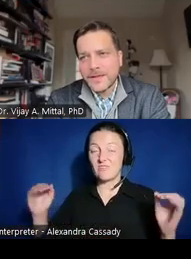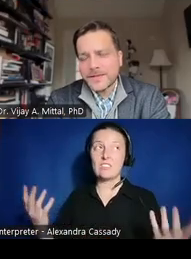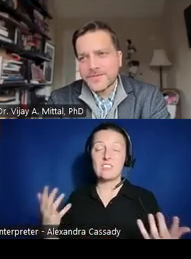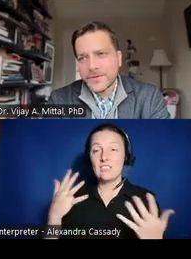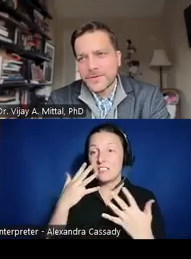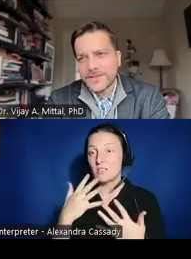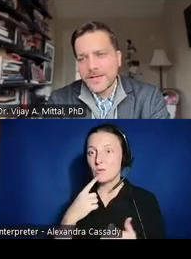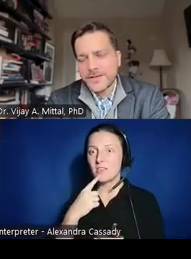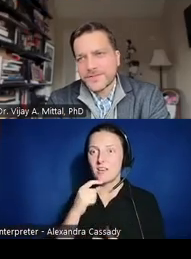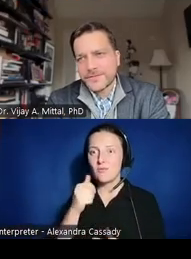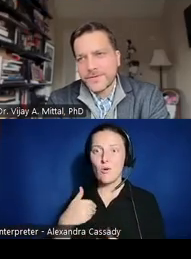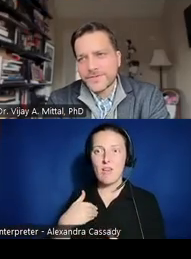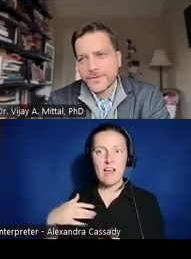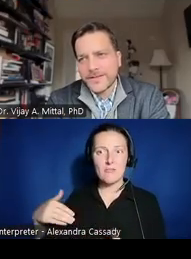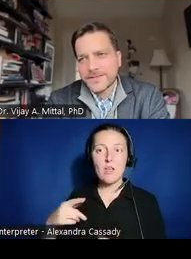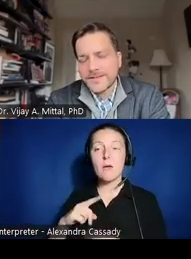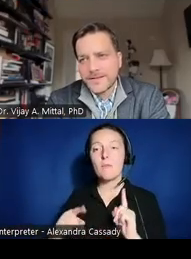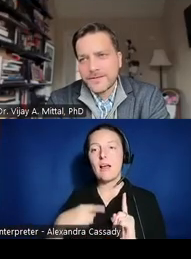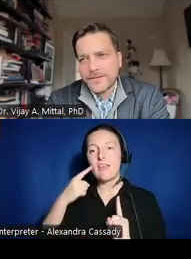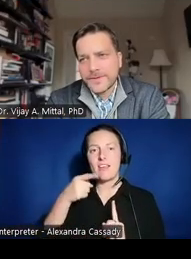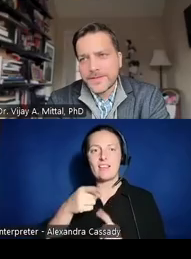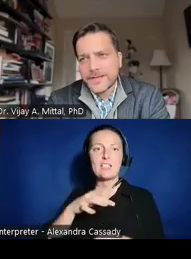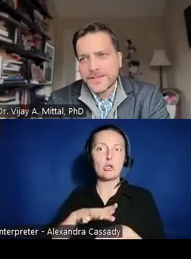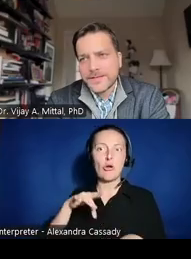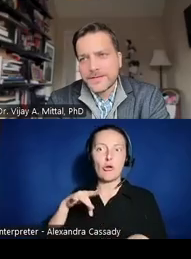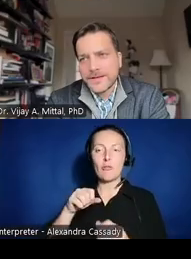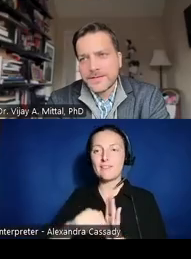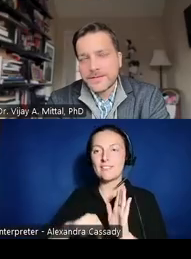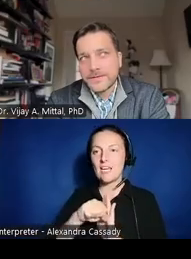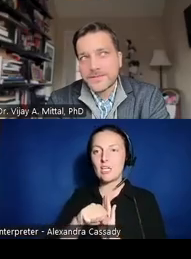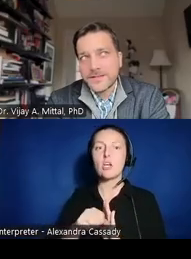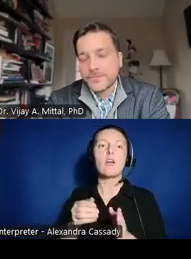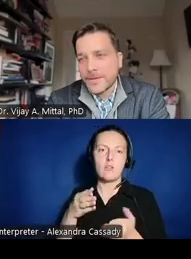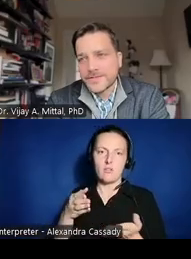think at these early stages, the field is really contending with the idea that the signal might be